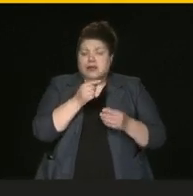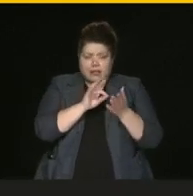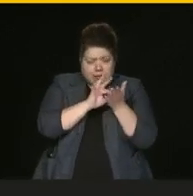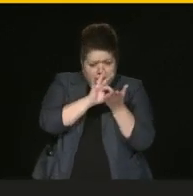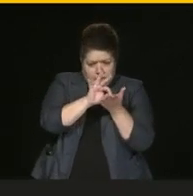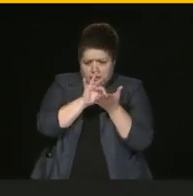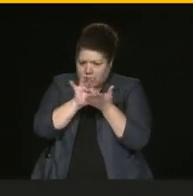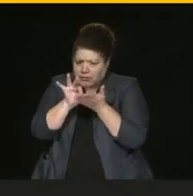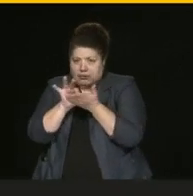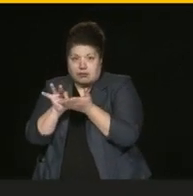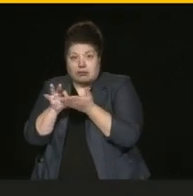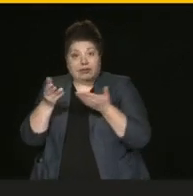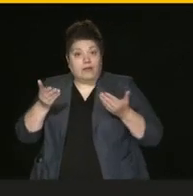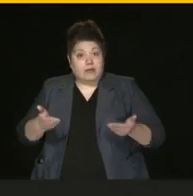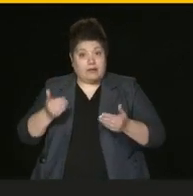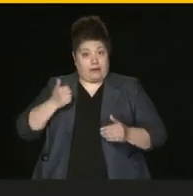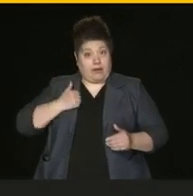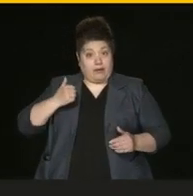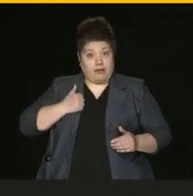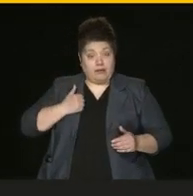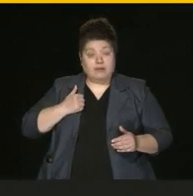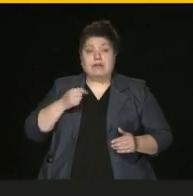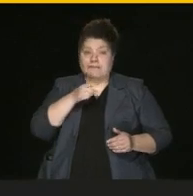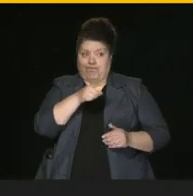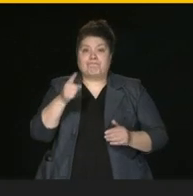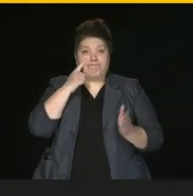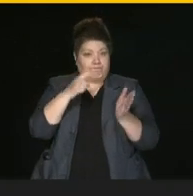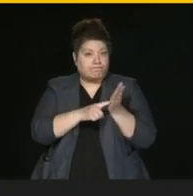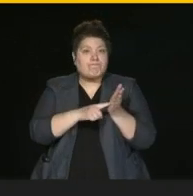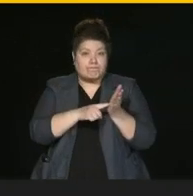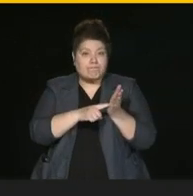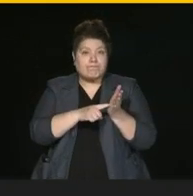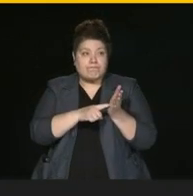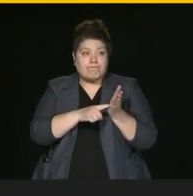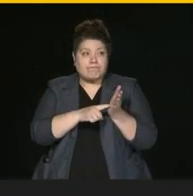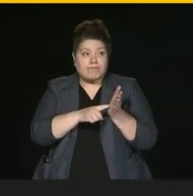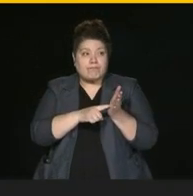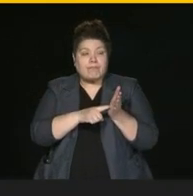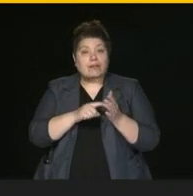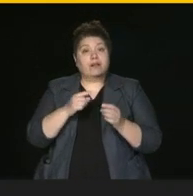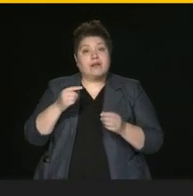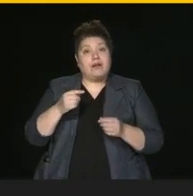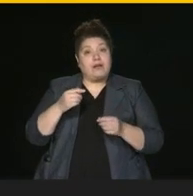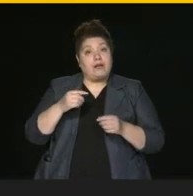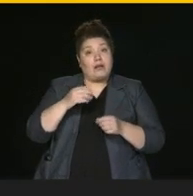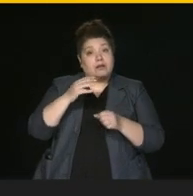SLIDE 6. THE EPIDEMIOLOGICAL PICTURE IN CANADA CONTINUES TO SHOW THAT